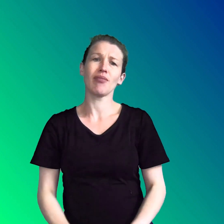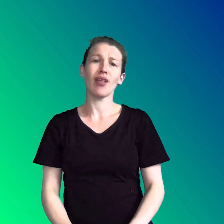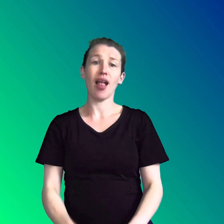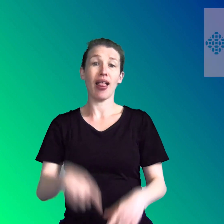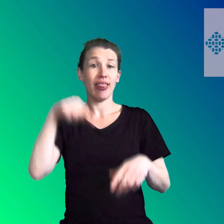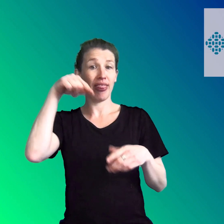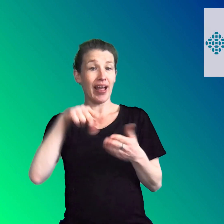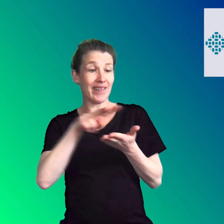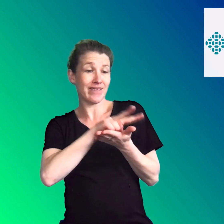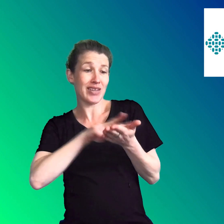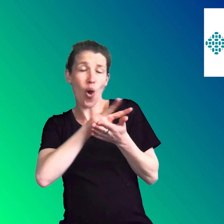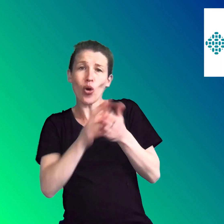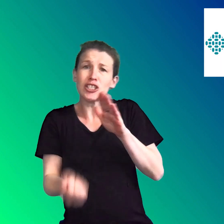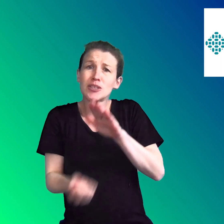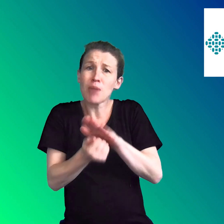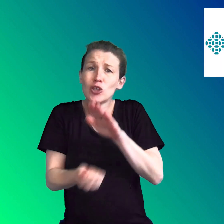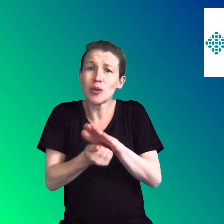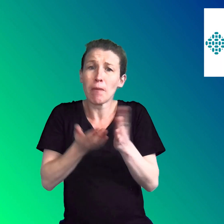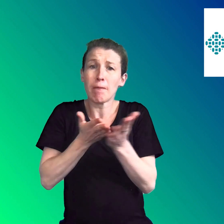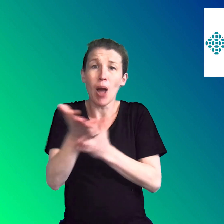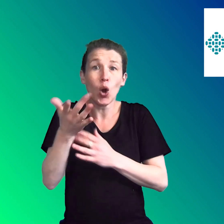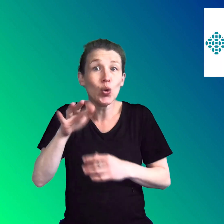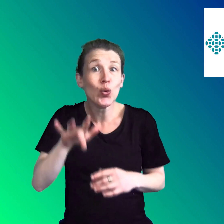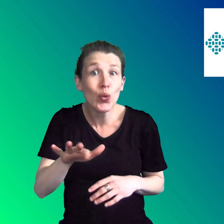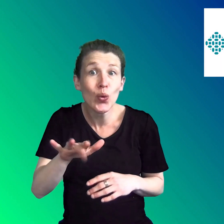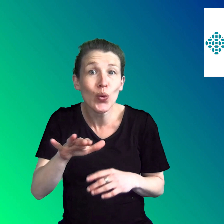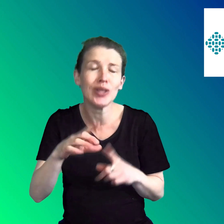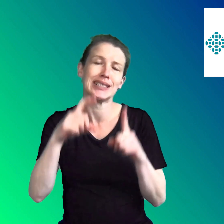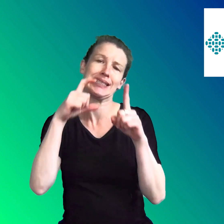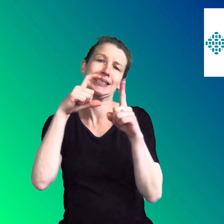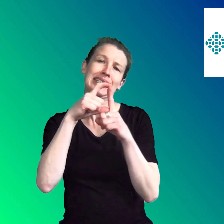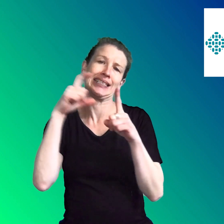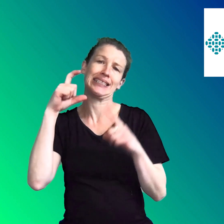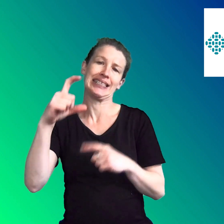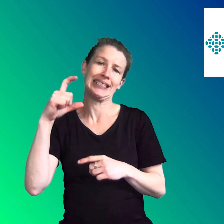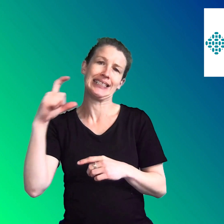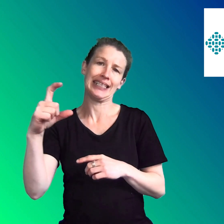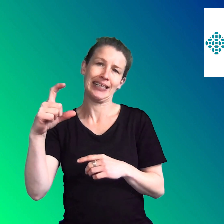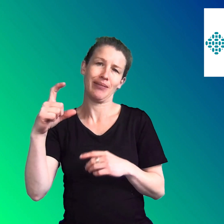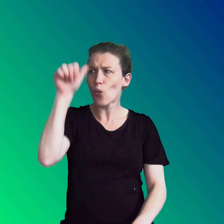This video was sponsored by DCC Dunedin City Council.